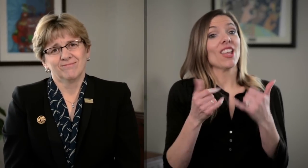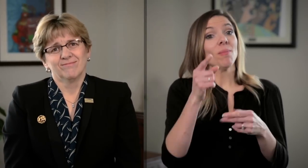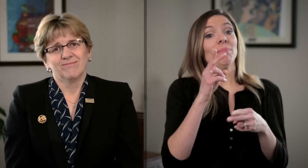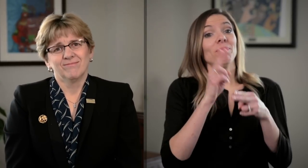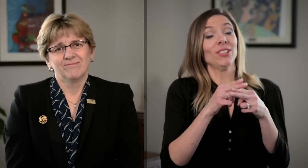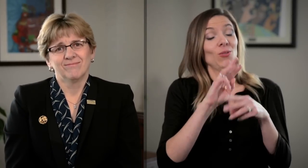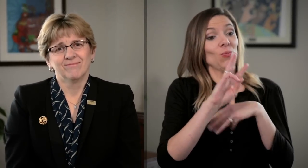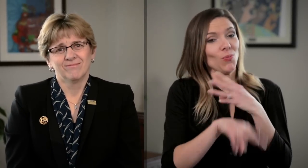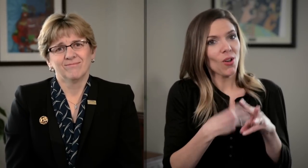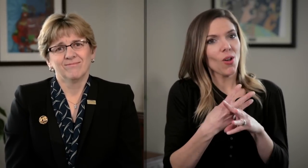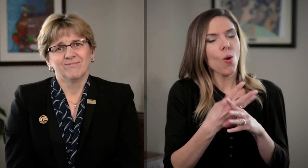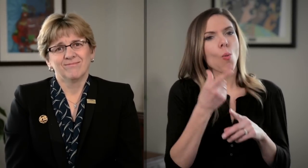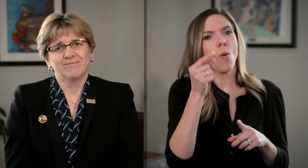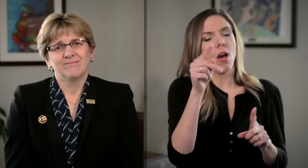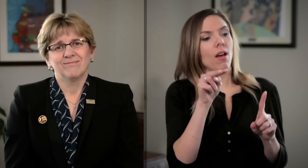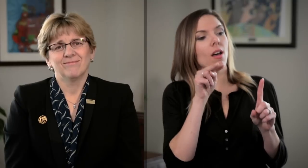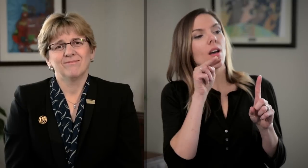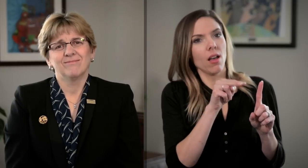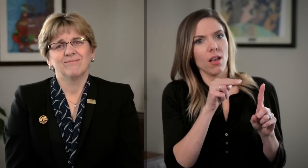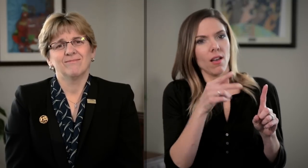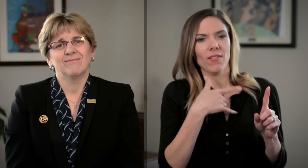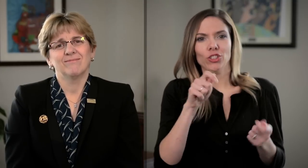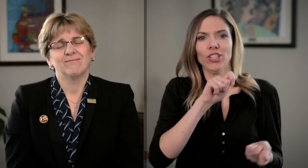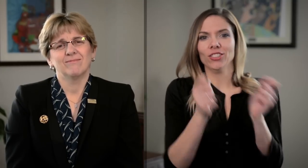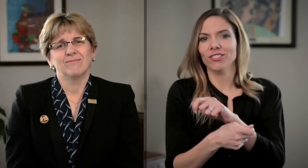You just mentioned the world. What do you feel you can change about it?